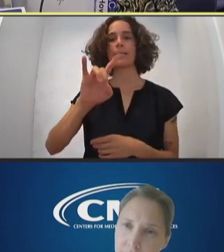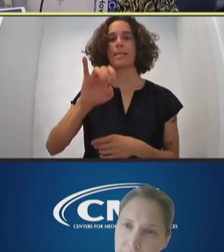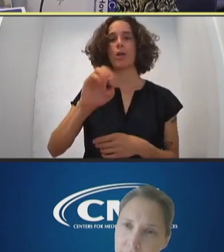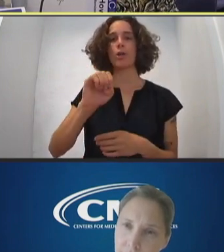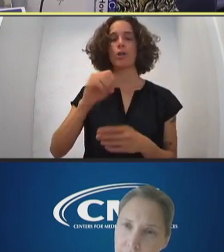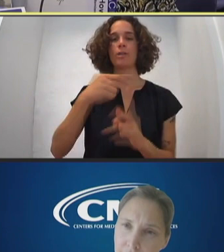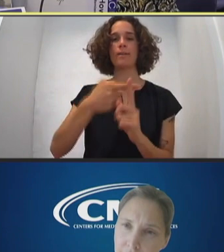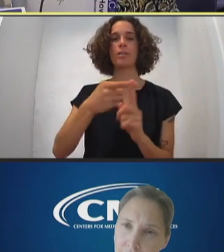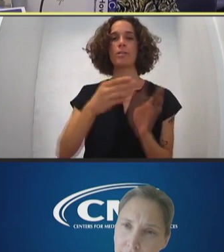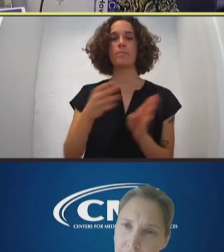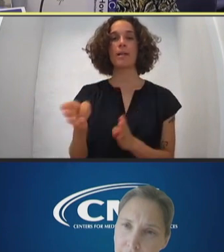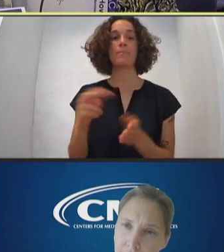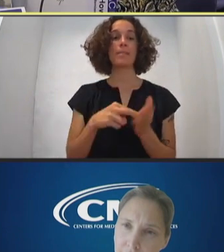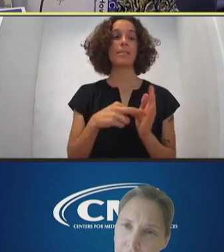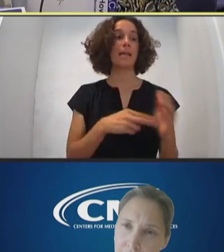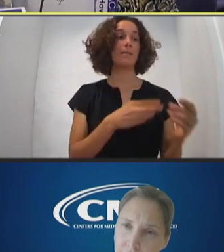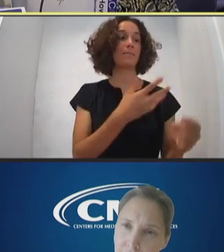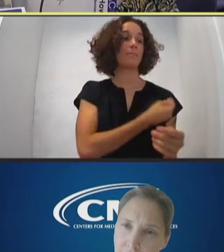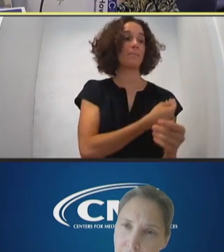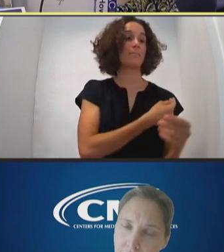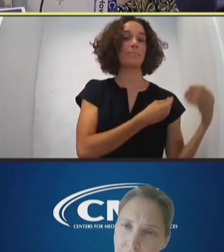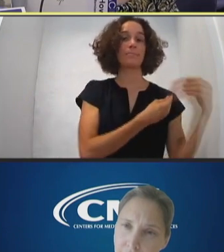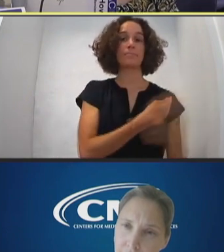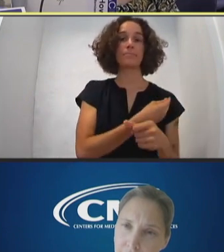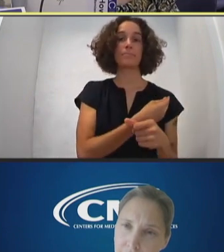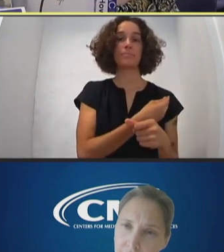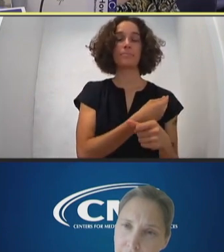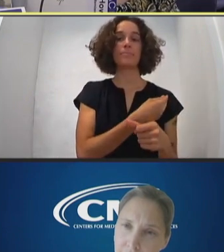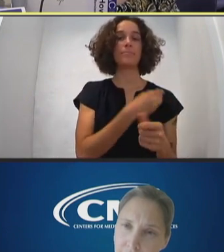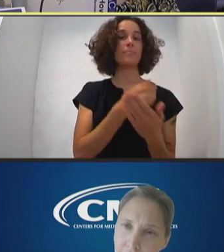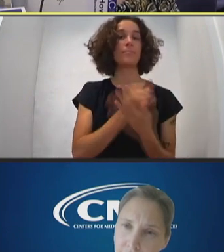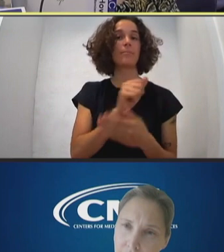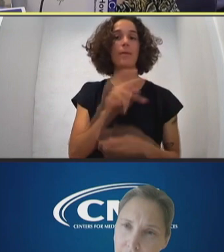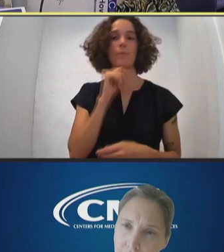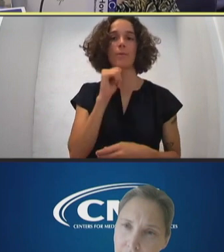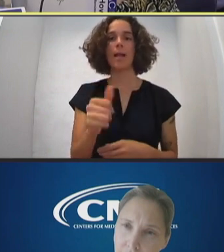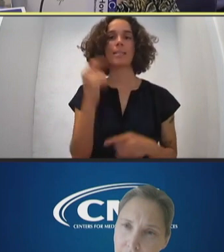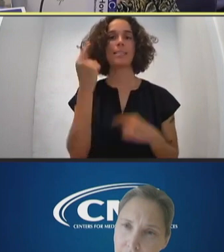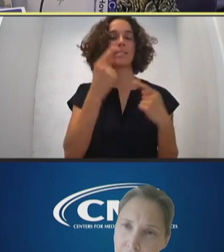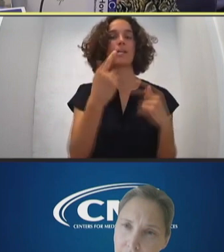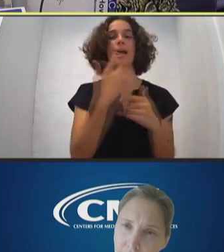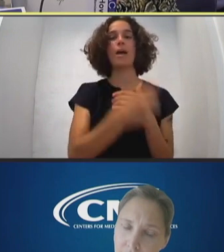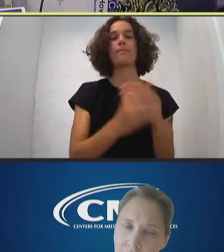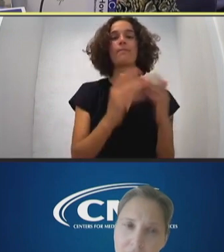dose isn't getting reimbursed because they're considered out of network, is my understanding.